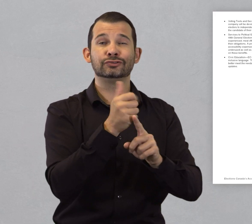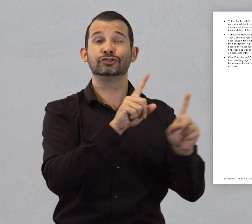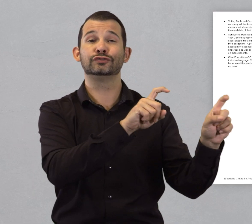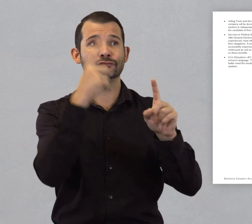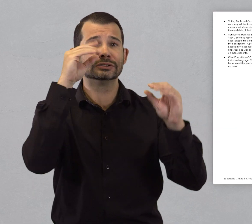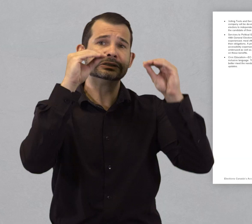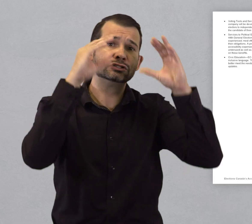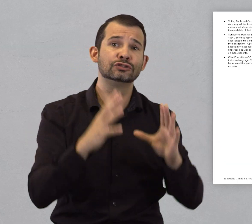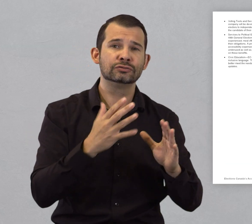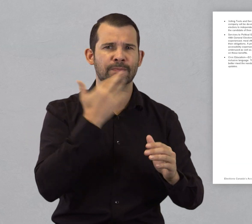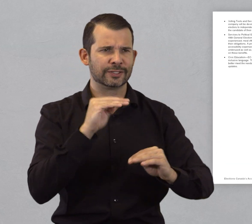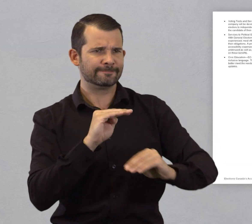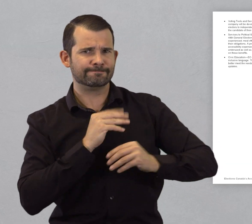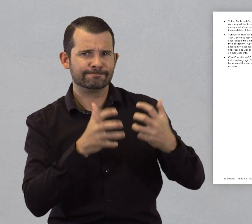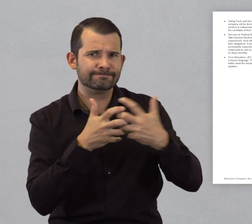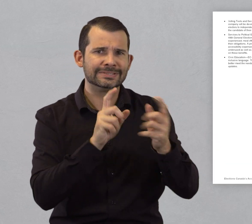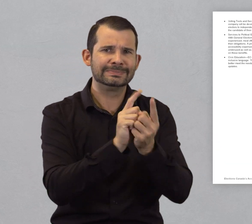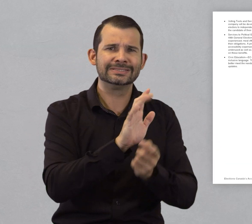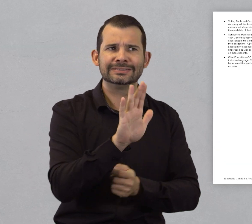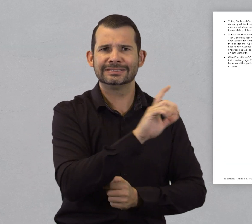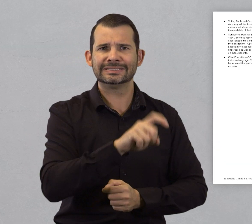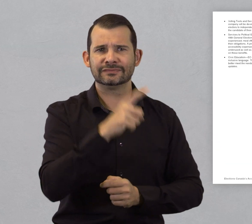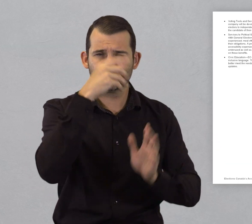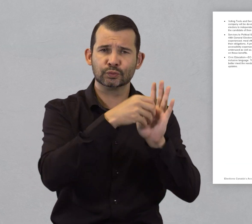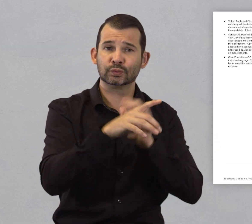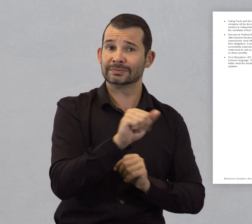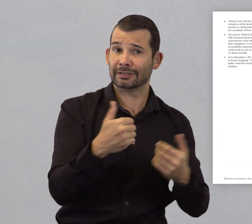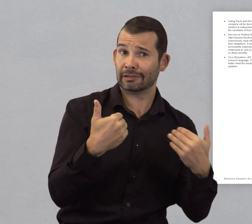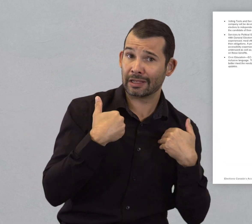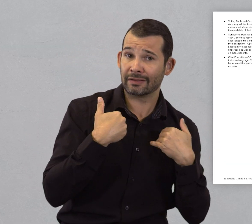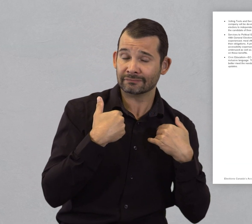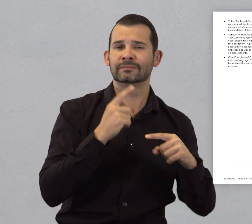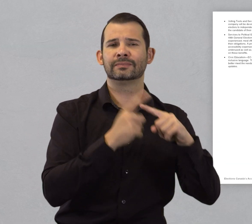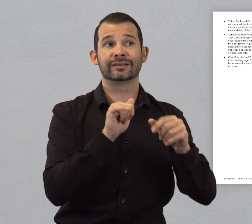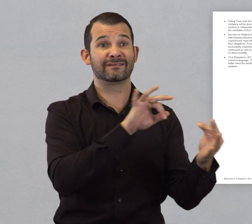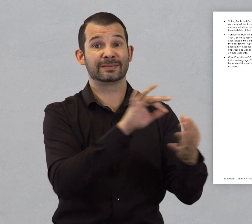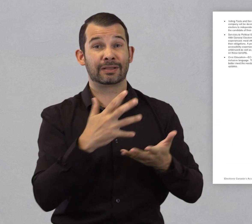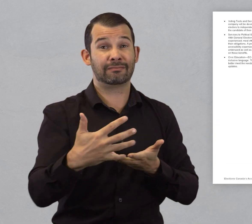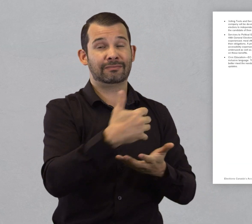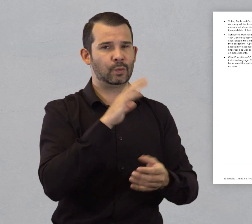of teachers to better meet the needs of students with a disability, and feedback will be included